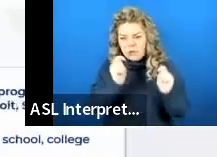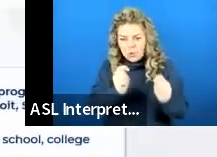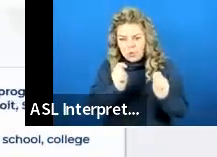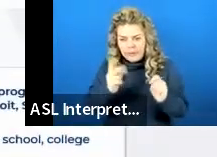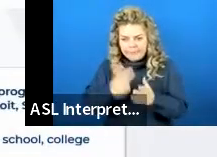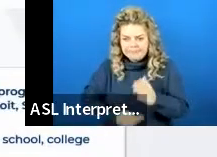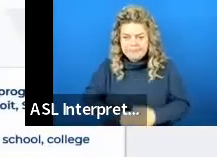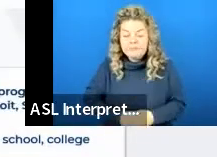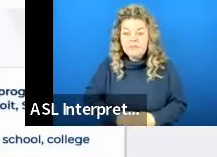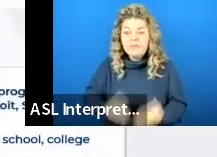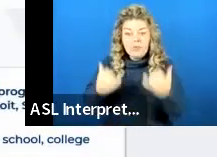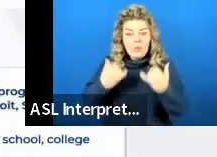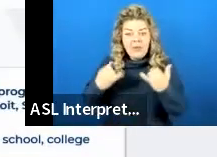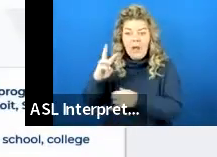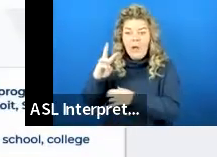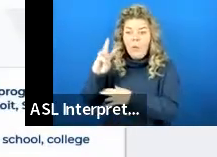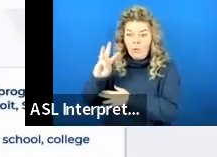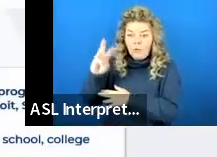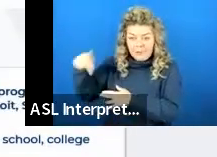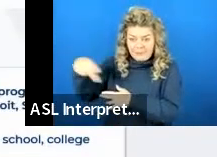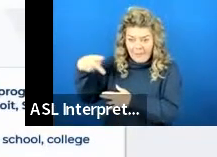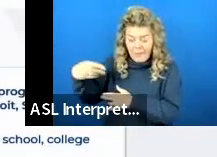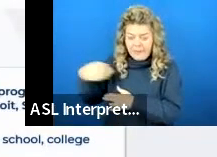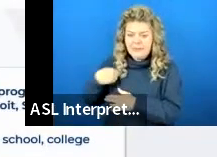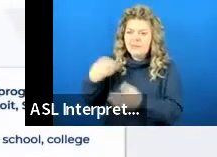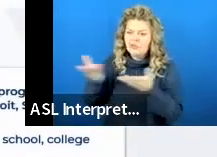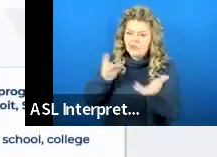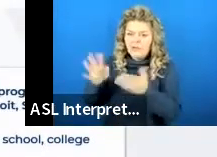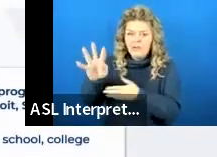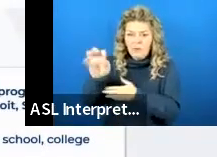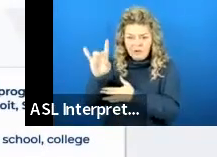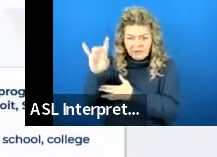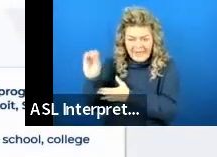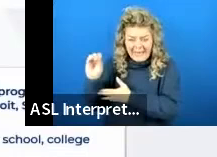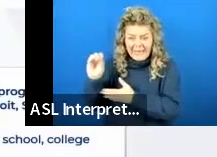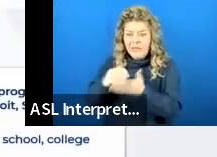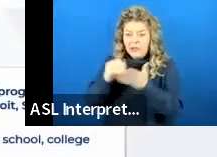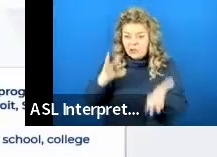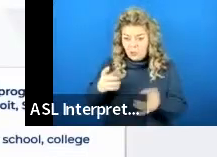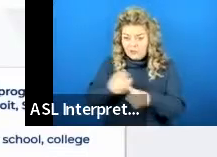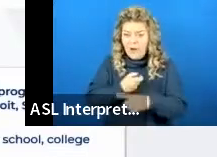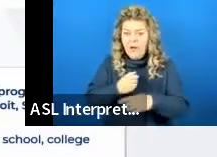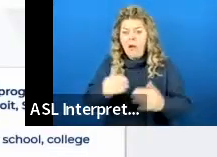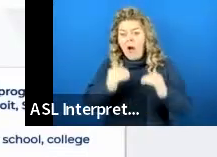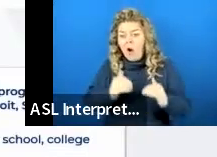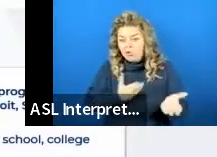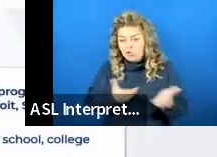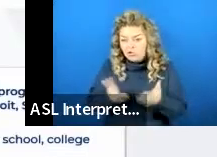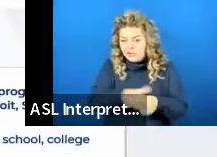Currently, Wolverine Pathway serves 480 middle and high school students from underserved Michigan school district areas.